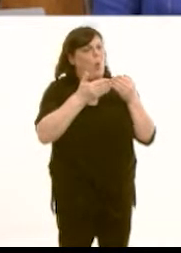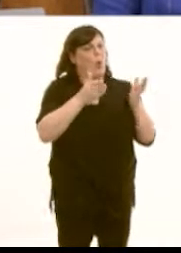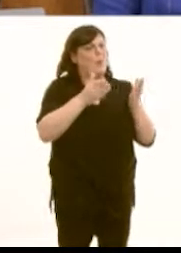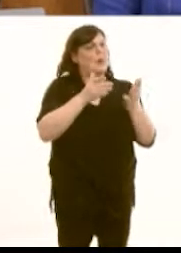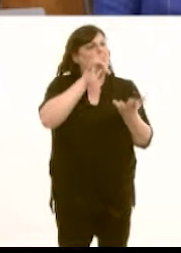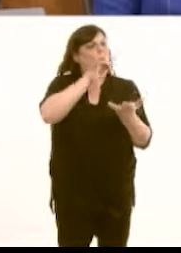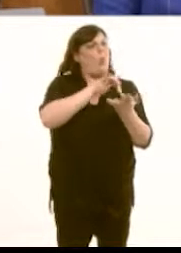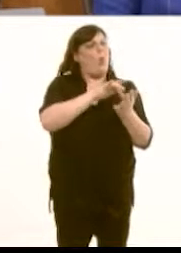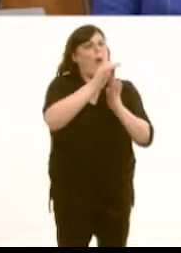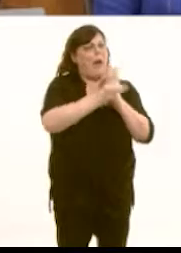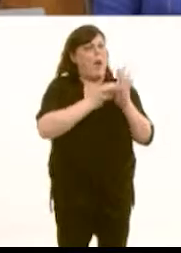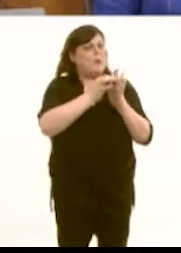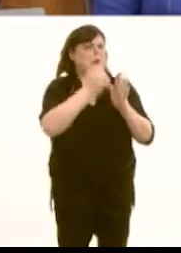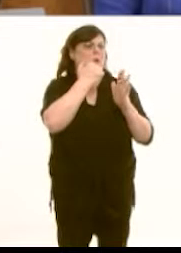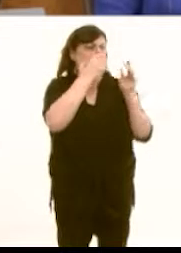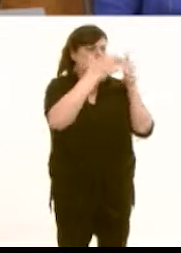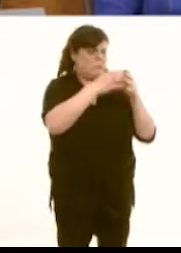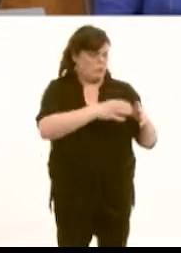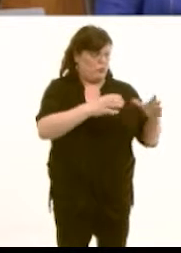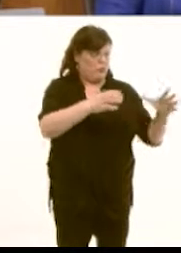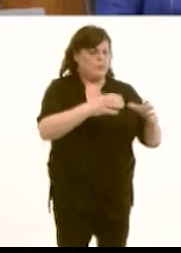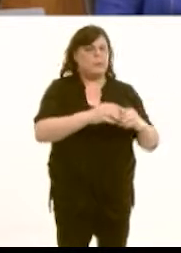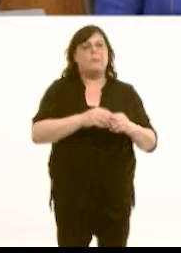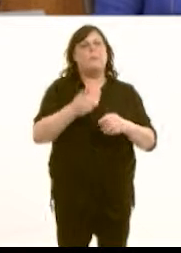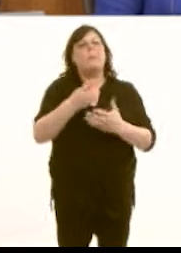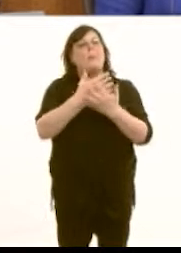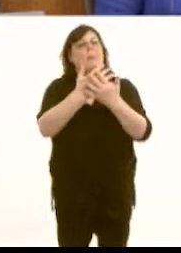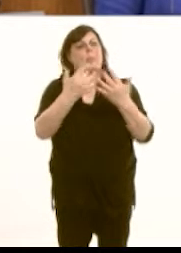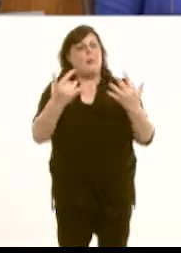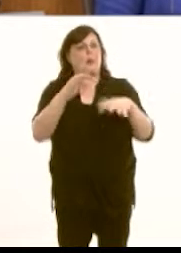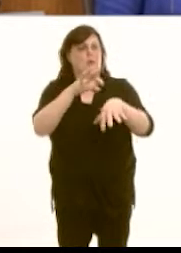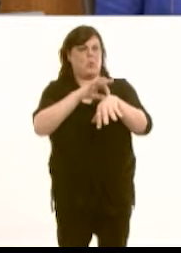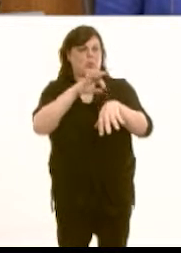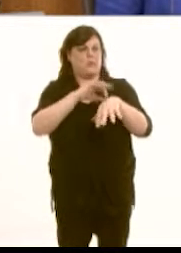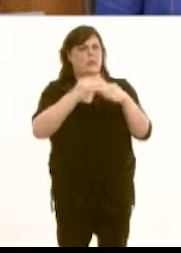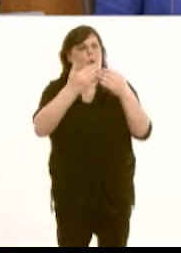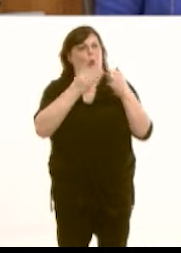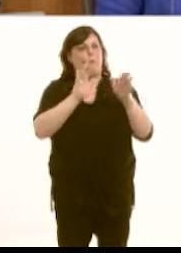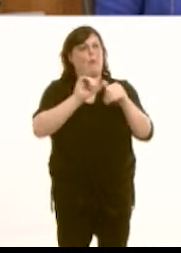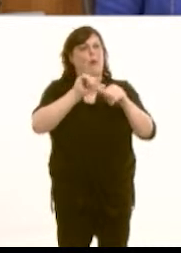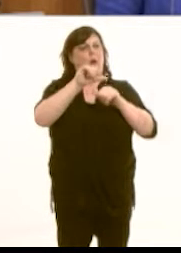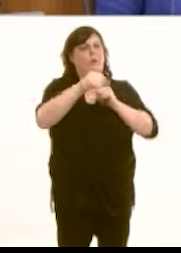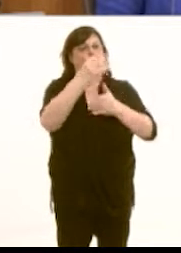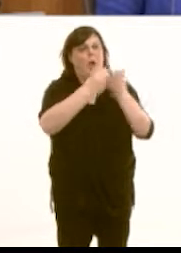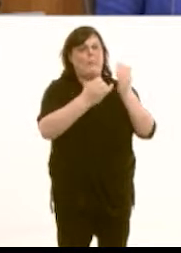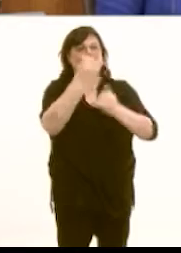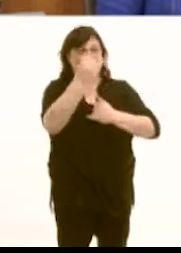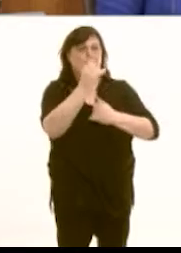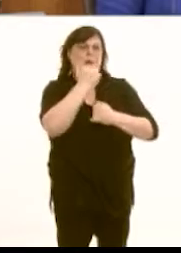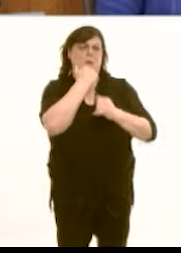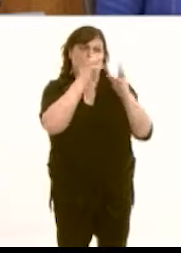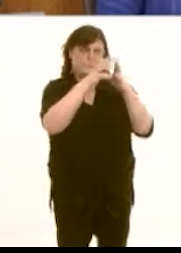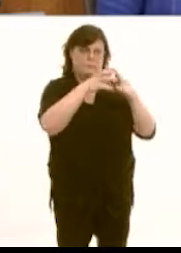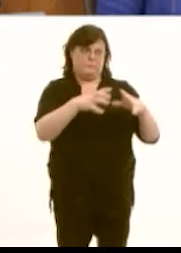Thereís been an increase in the number of GP surgeries that have opened beyond 6.30 p.m. and an increase in the number of surgeries open on weekends.